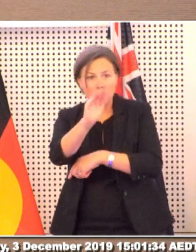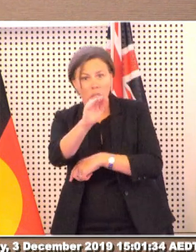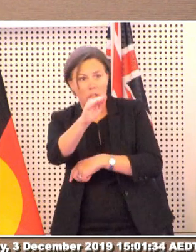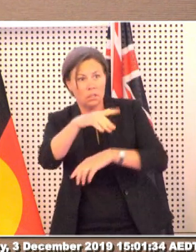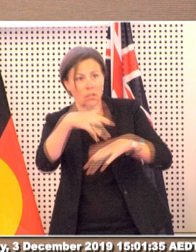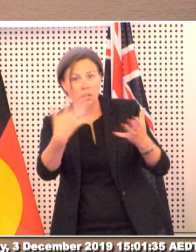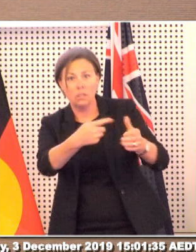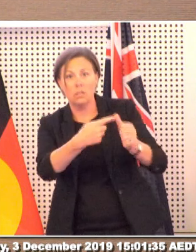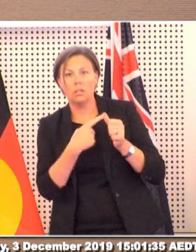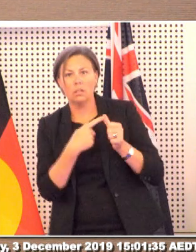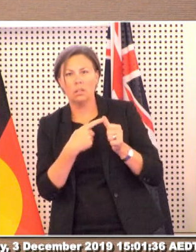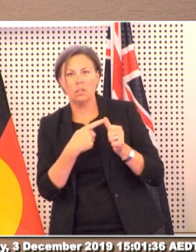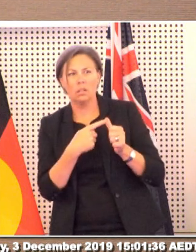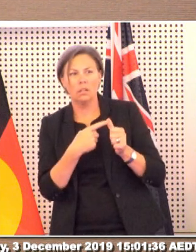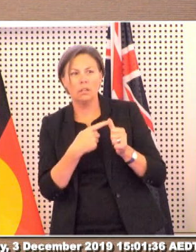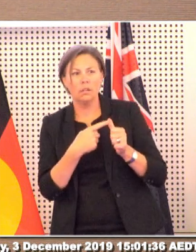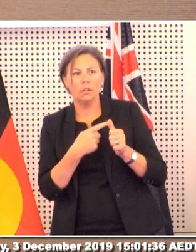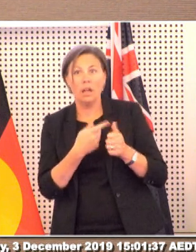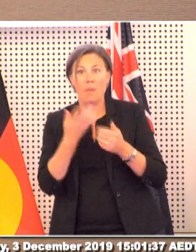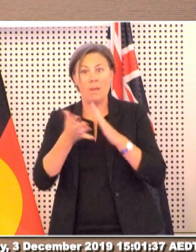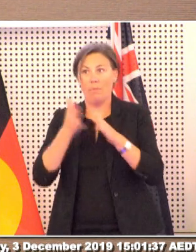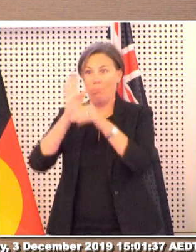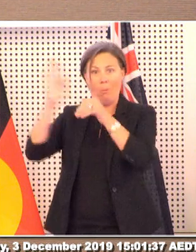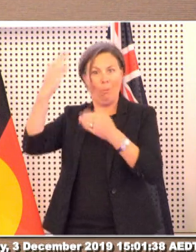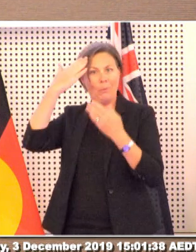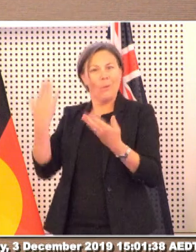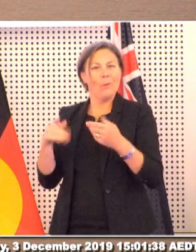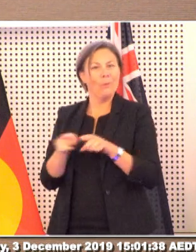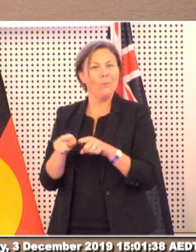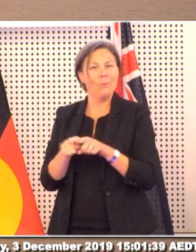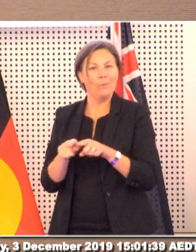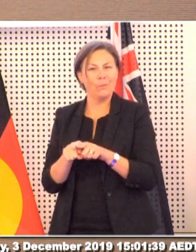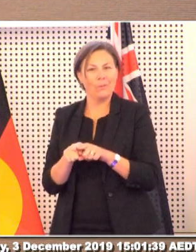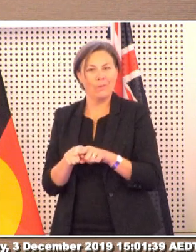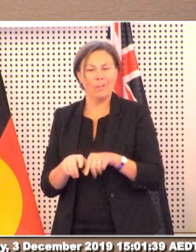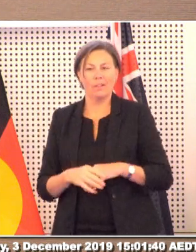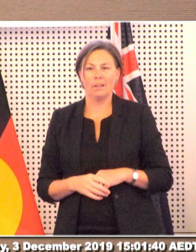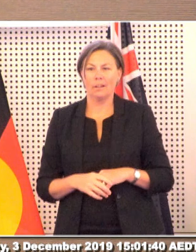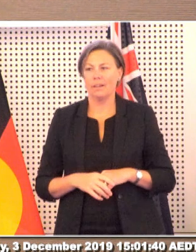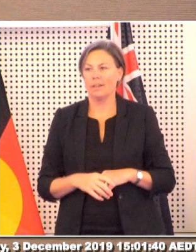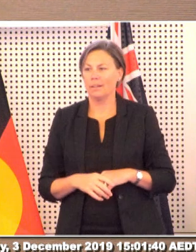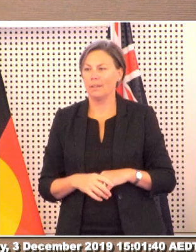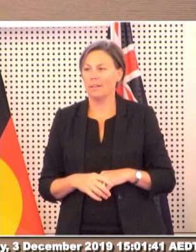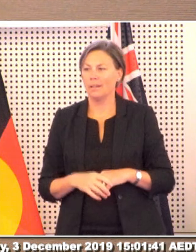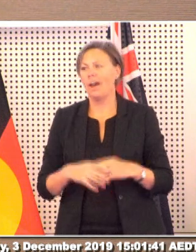aware of these matters? Now, some of these are – when I talk about the small issues close to home, but all of